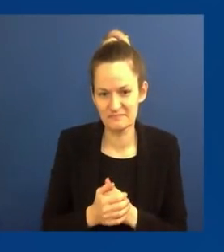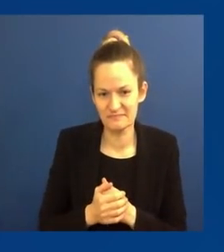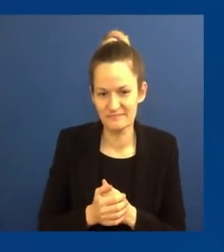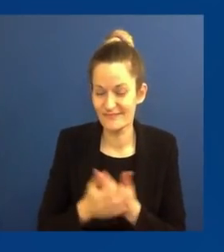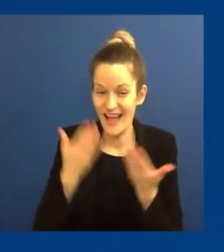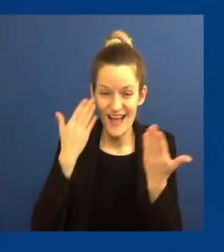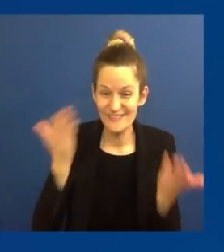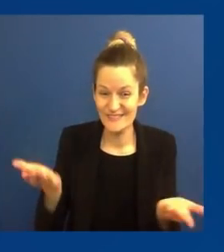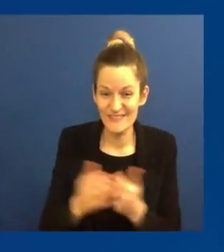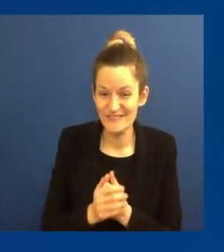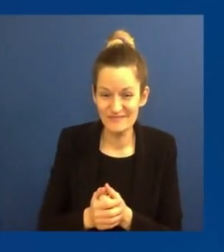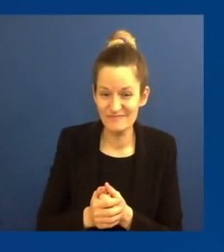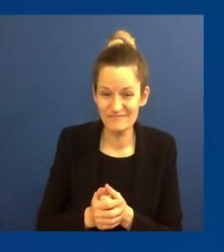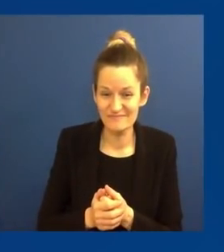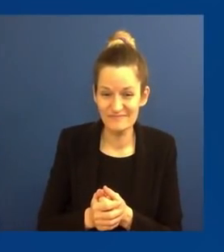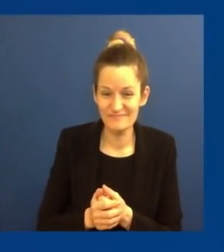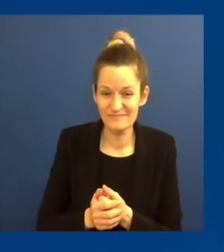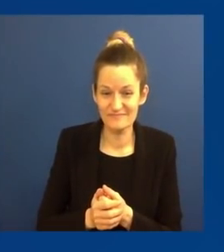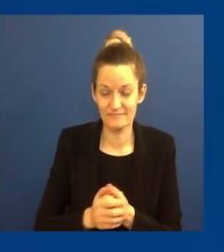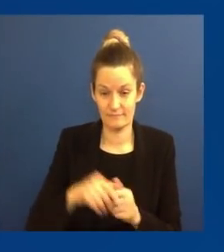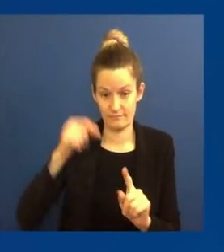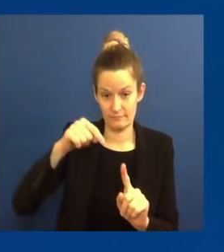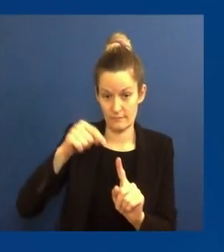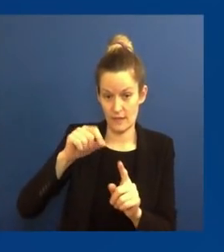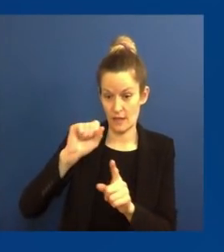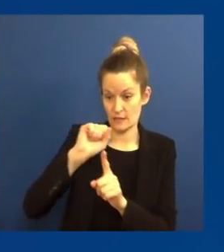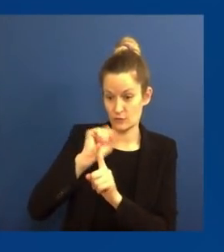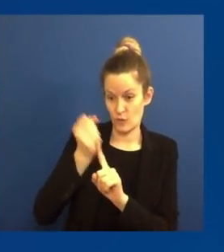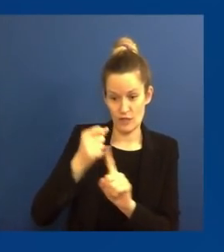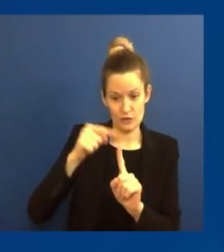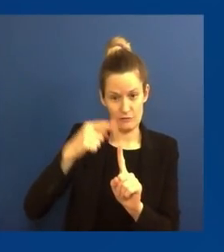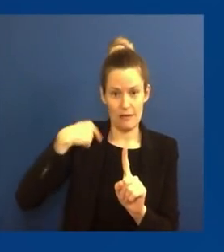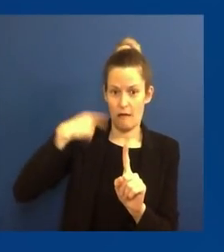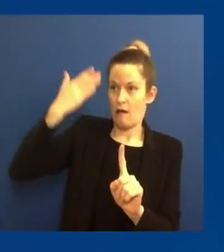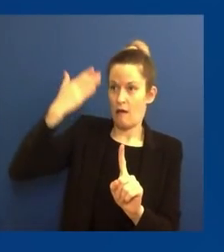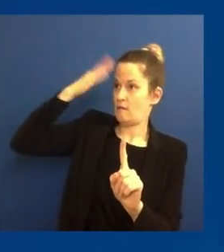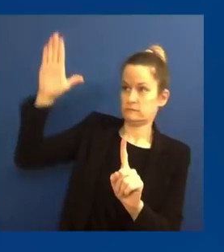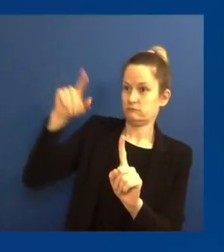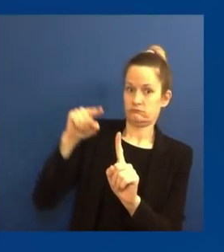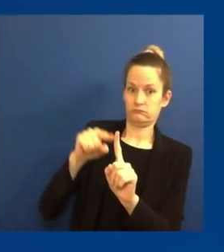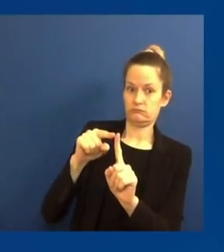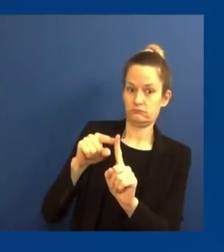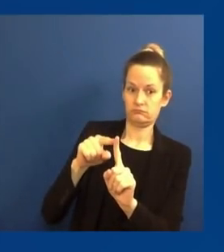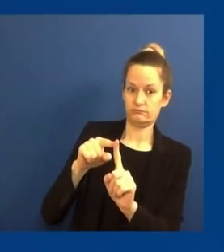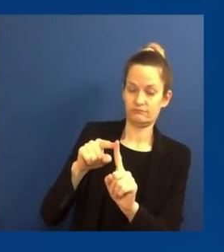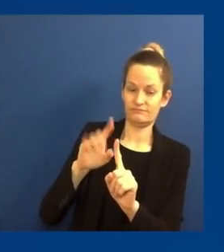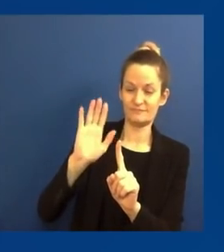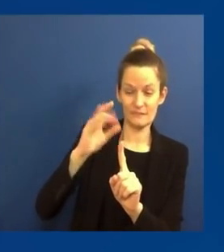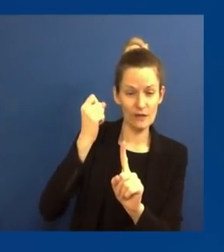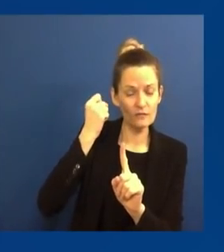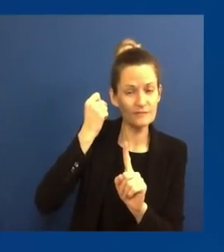where you don't know -- because we have also had the experience, as you know, of the unpredictability of things